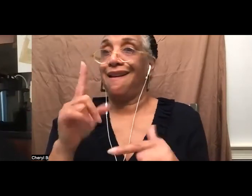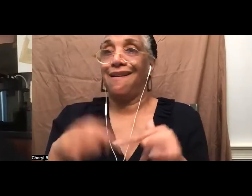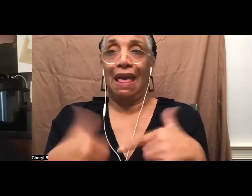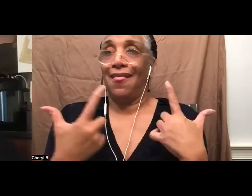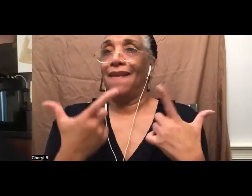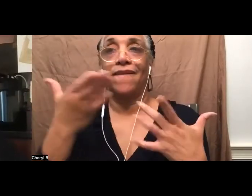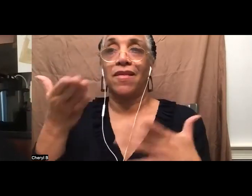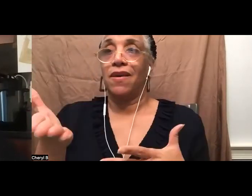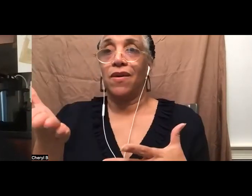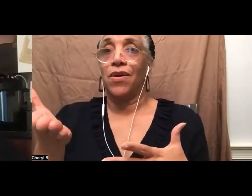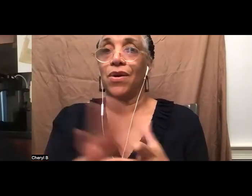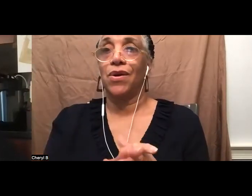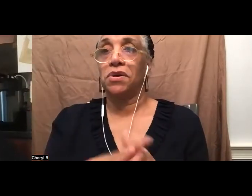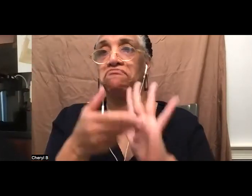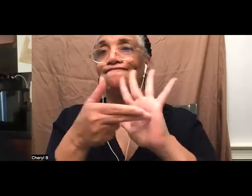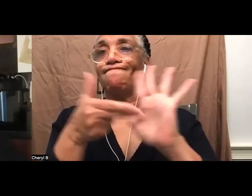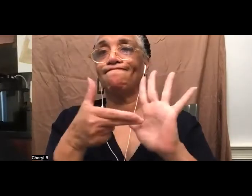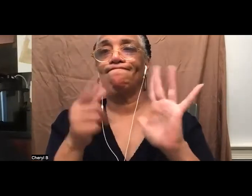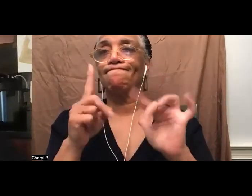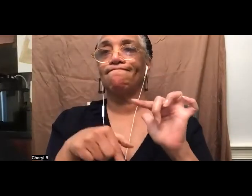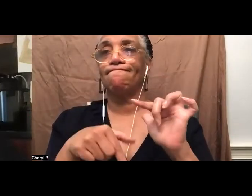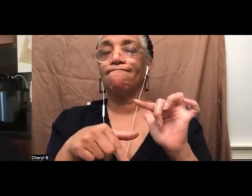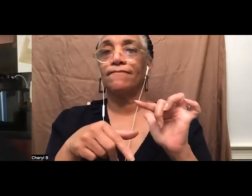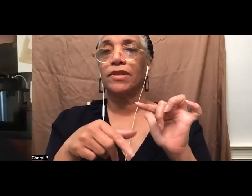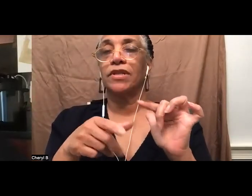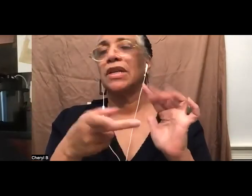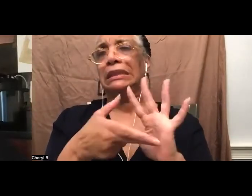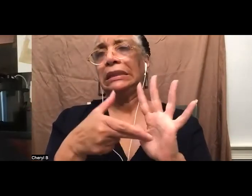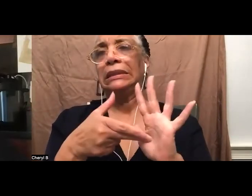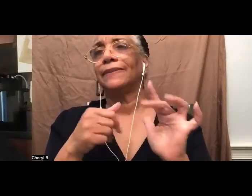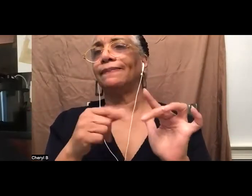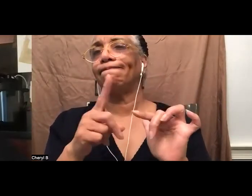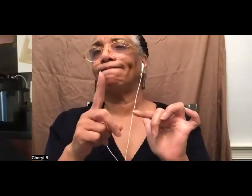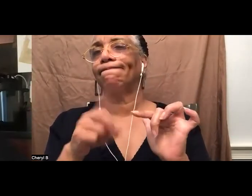It's deemed unlivable due to the environmental damage that